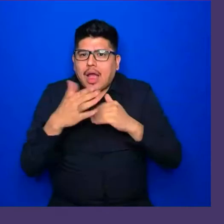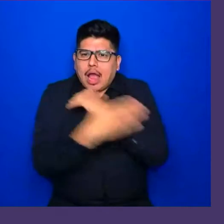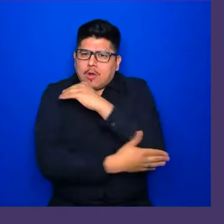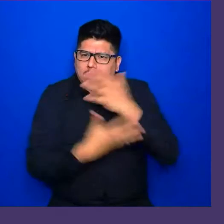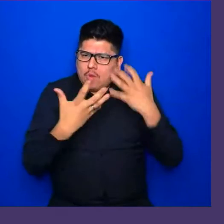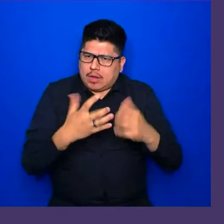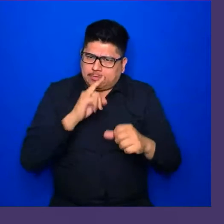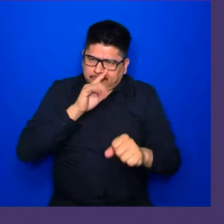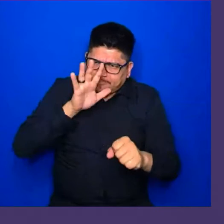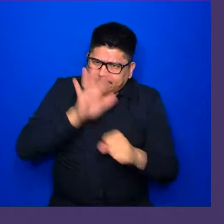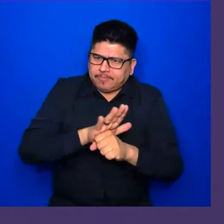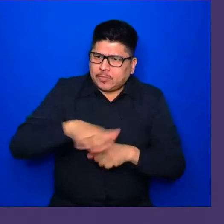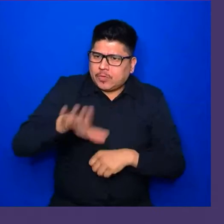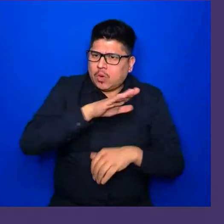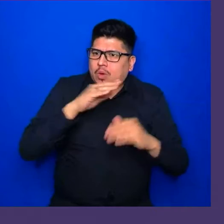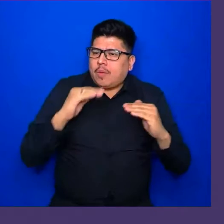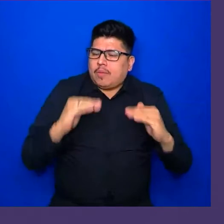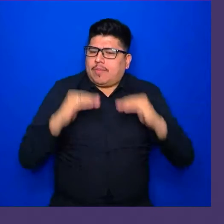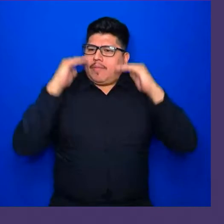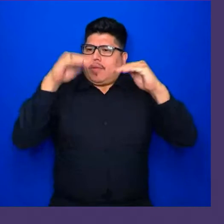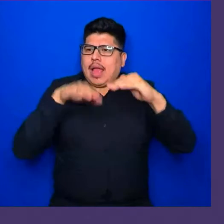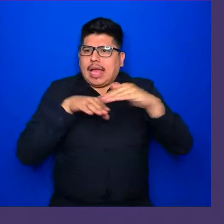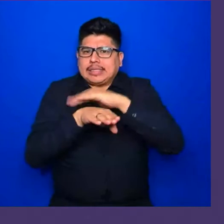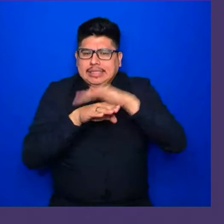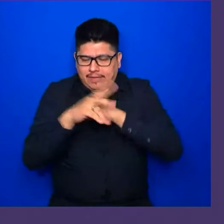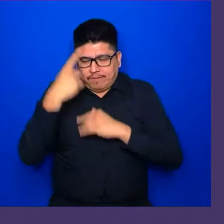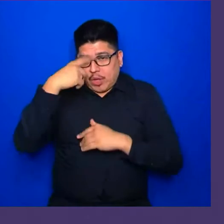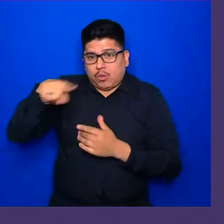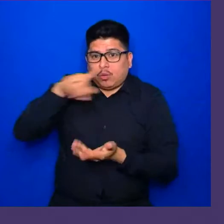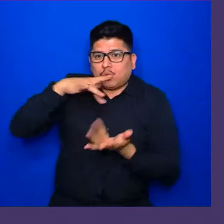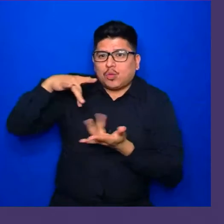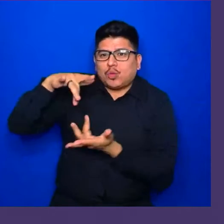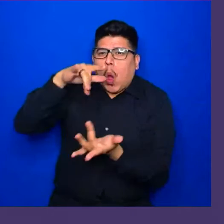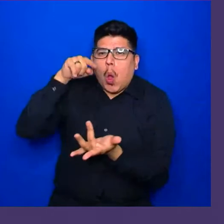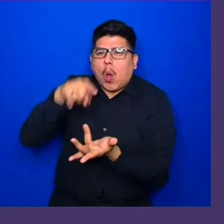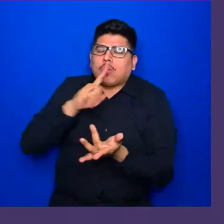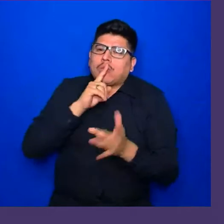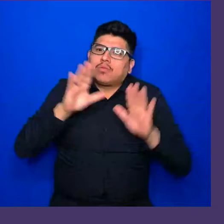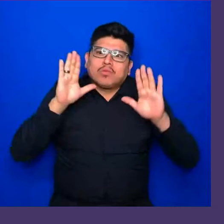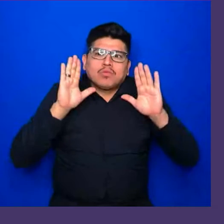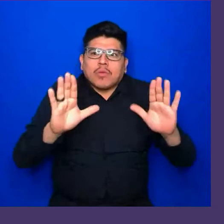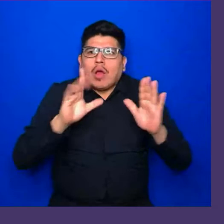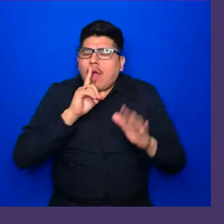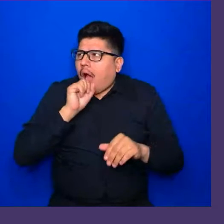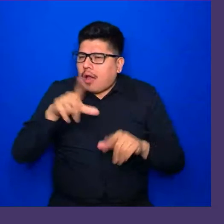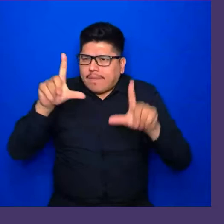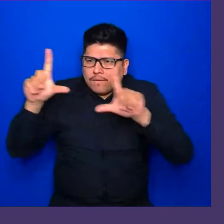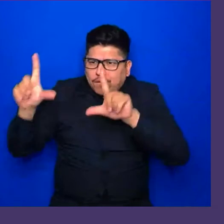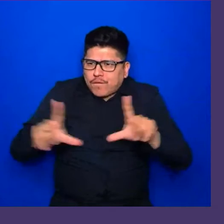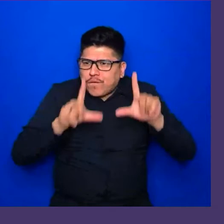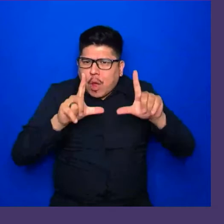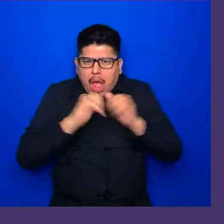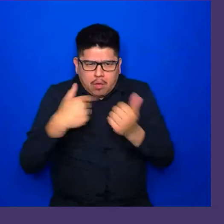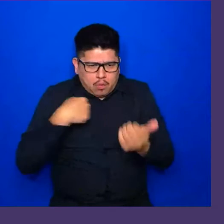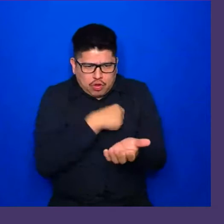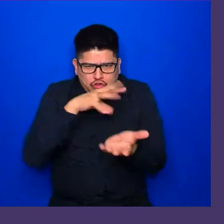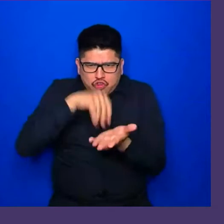Rylin Rodgers: That's really great. I love the frame of, "How can we learn from everyone?", which really leads me for asking for advice.